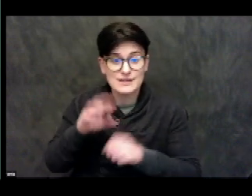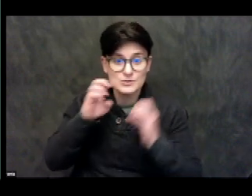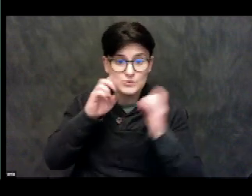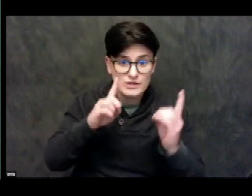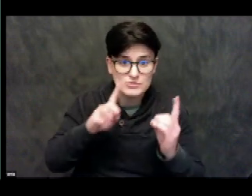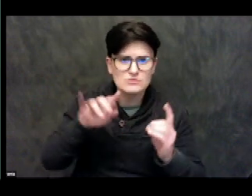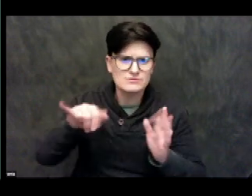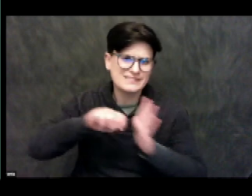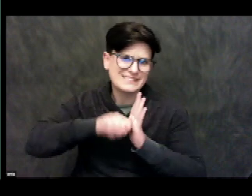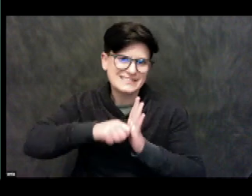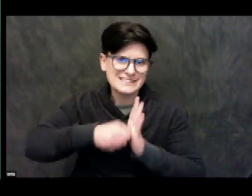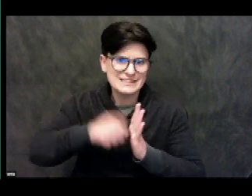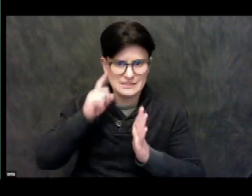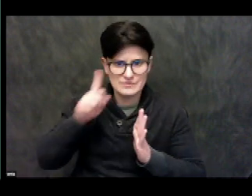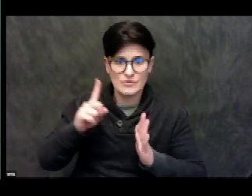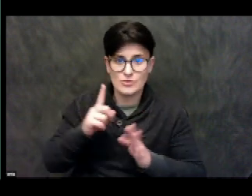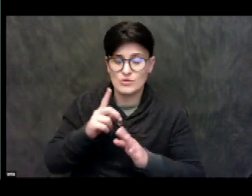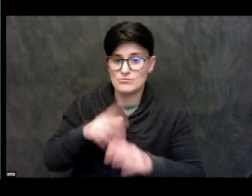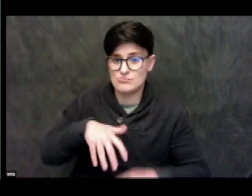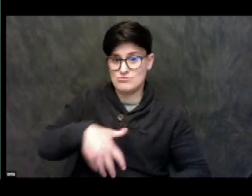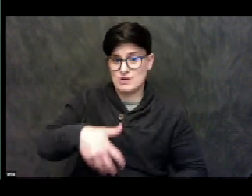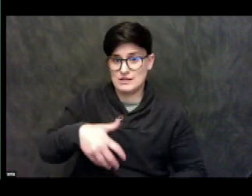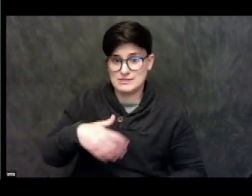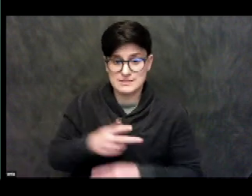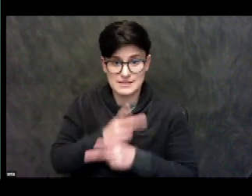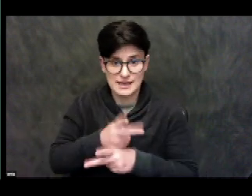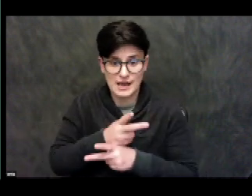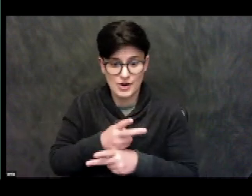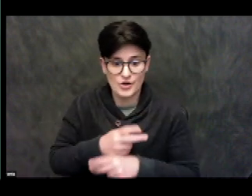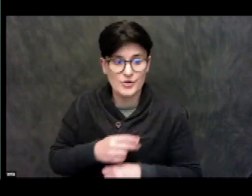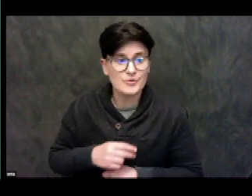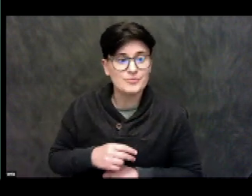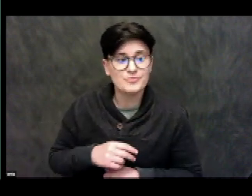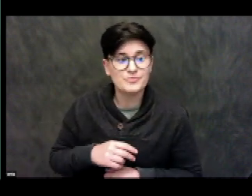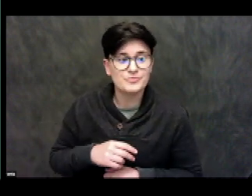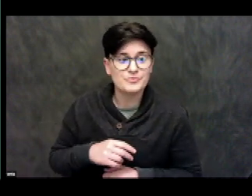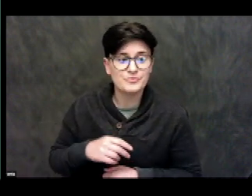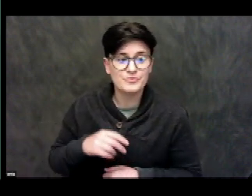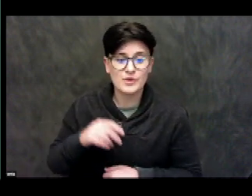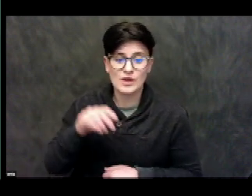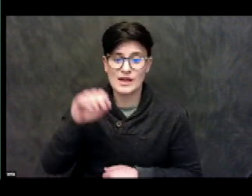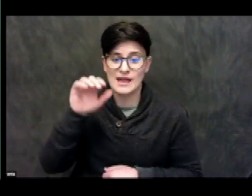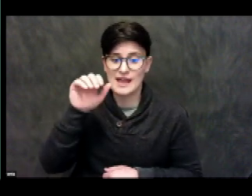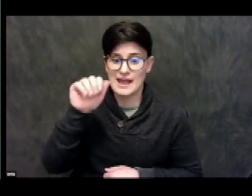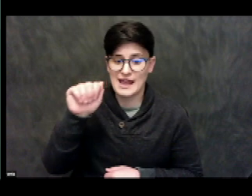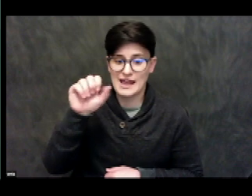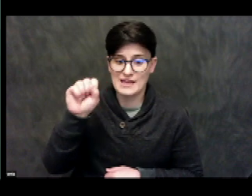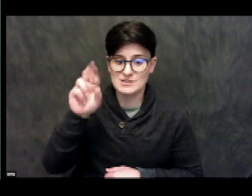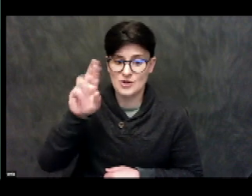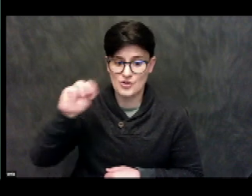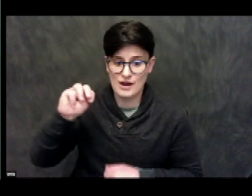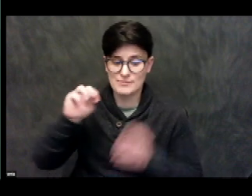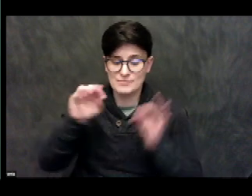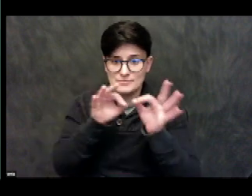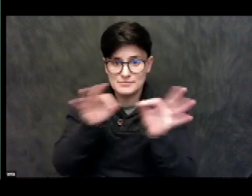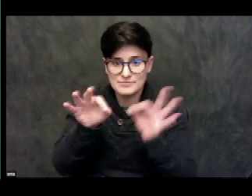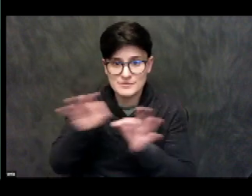Cog and ASRM careful helpfully define preconception education as addressing modifiable risk factors.